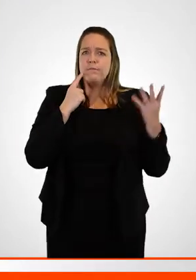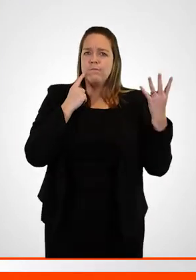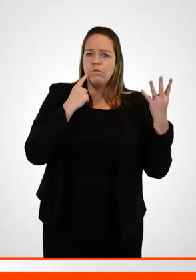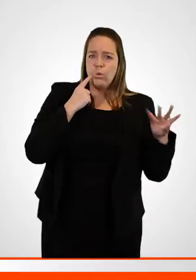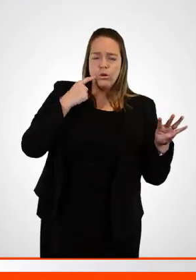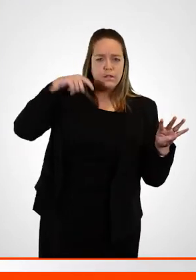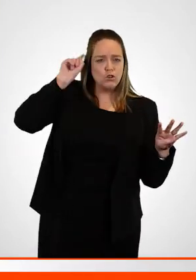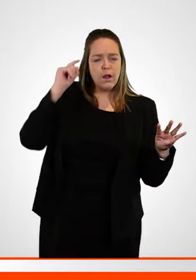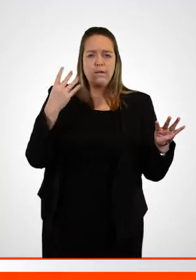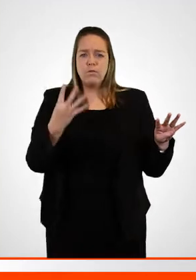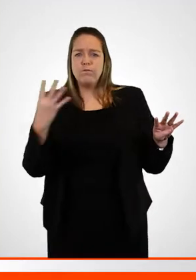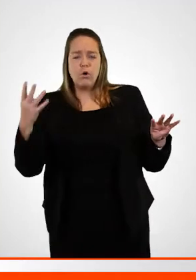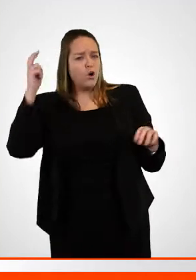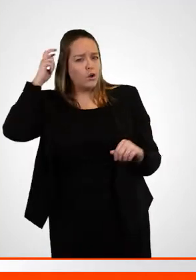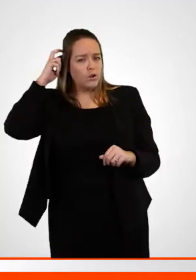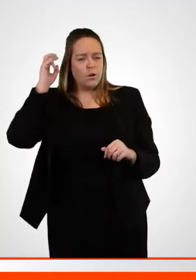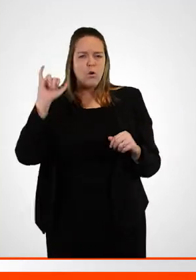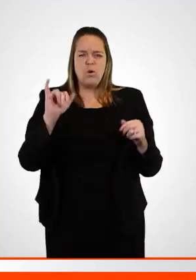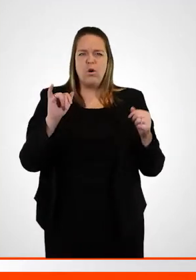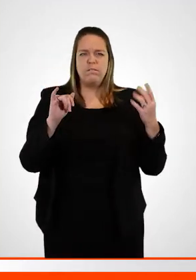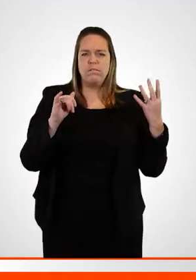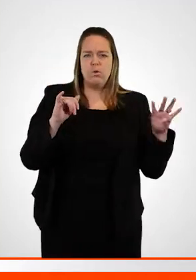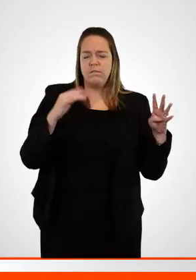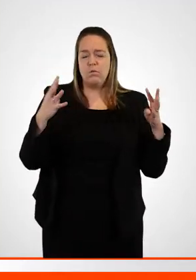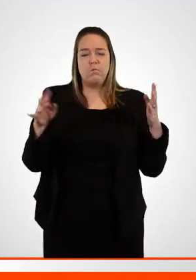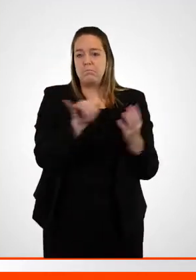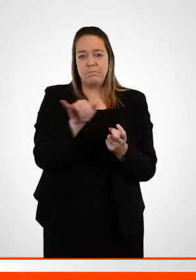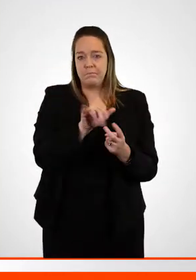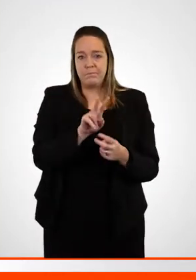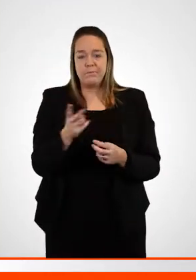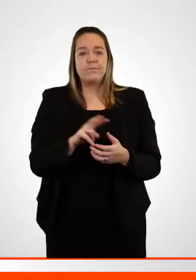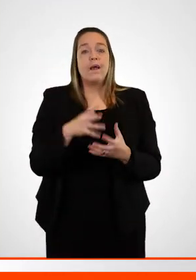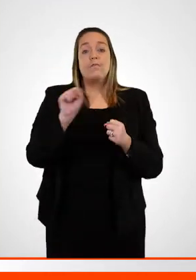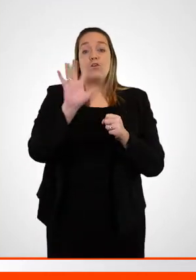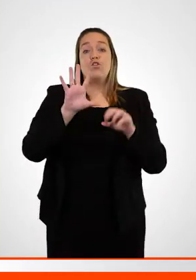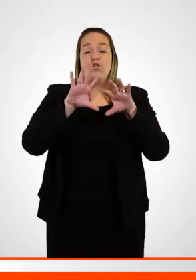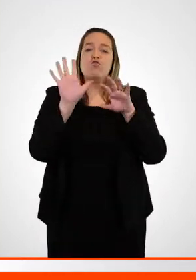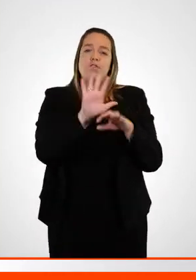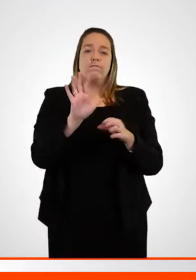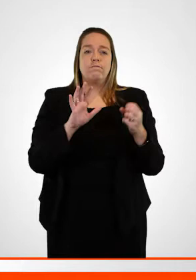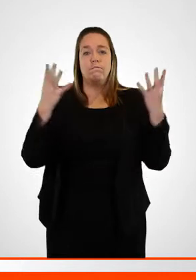and 44 with cochlear implants, or 44 and 40, but around 40 in each group,